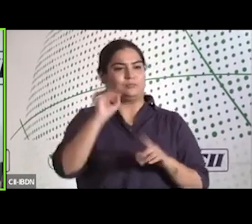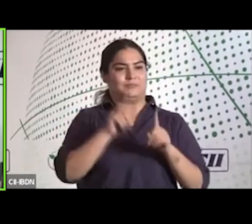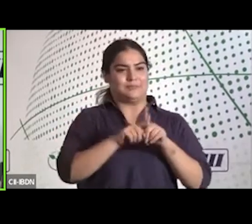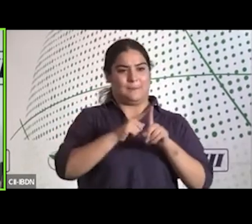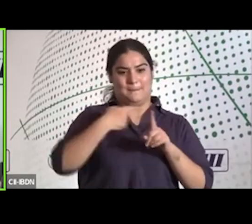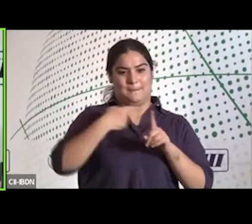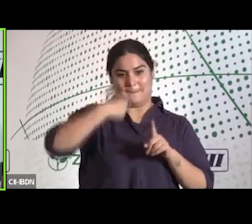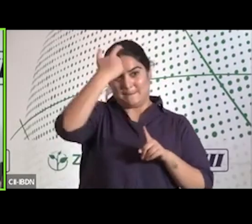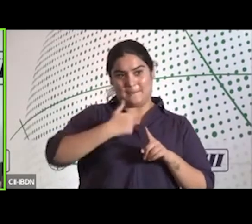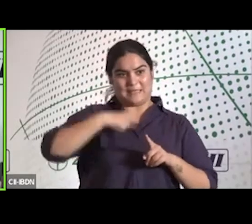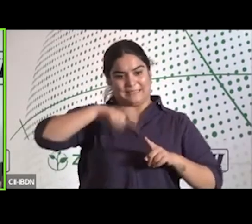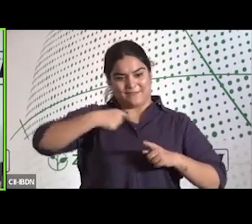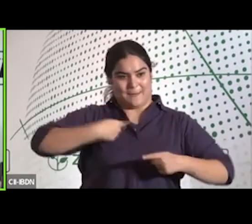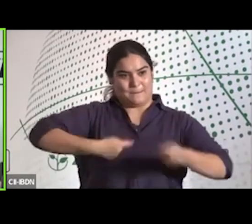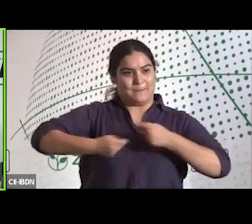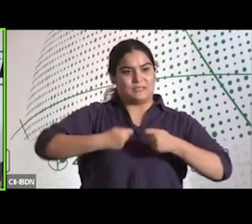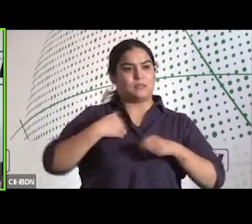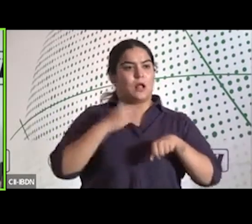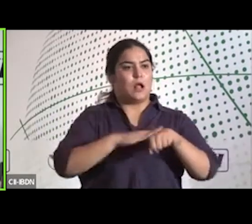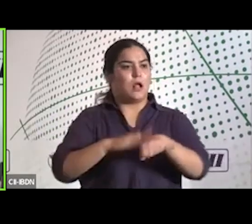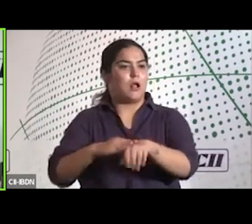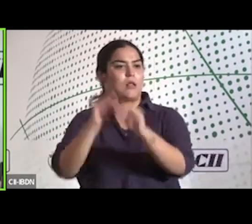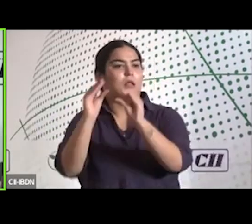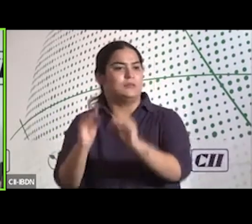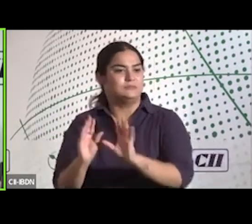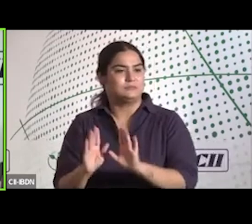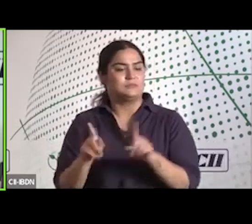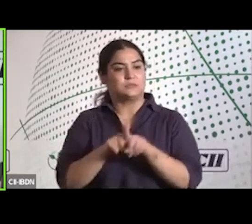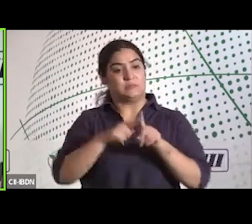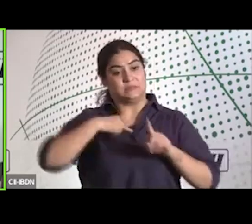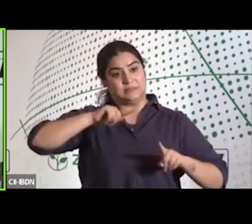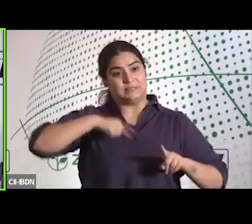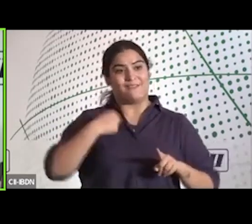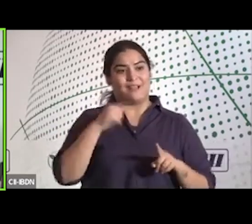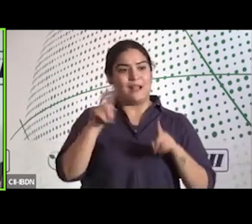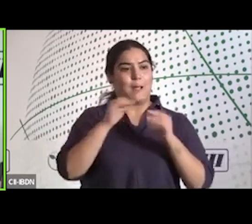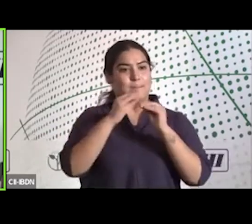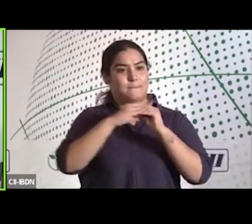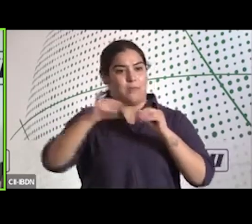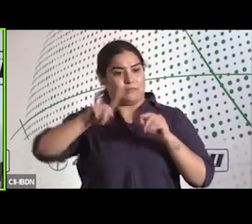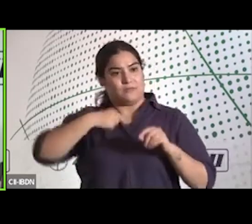Because for a country who prides itself on building the largest